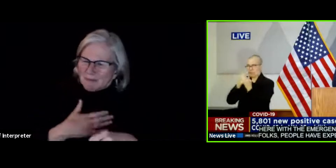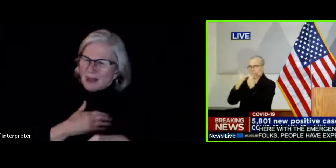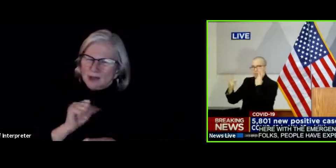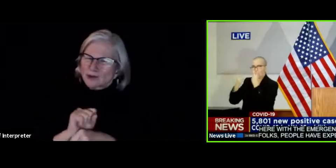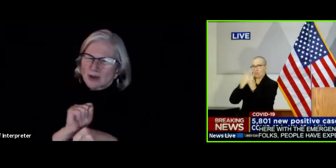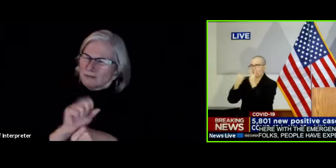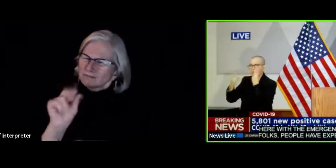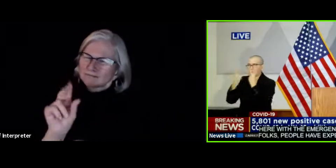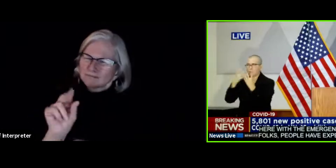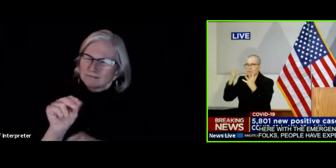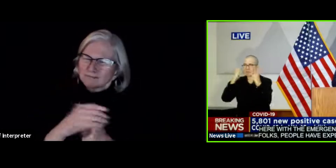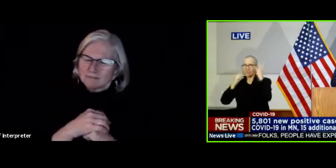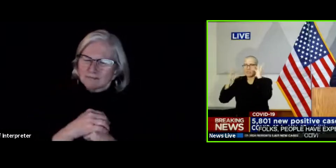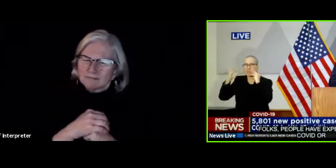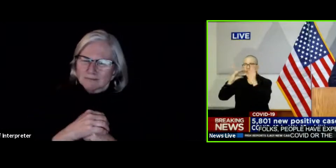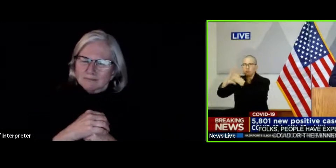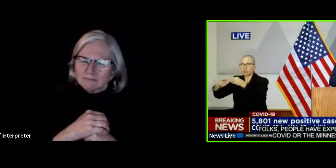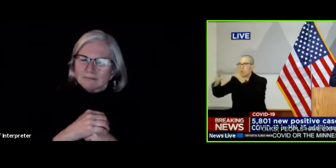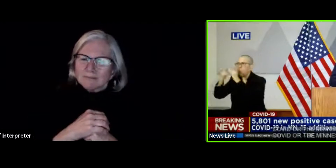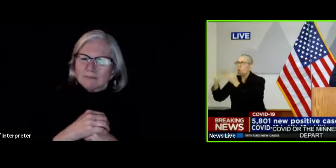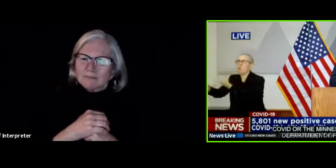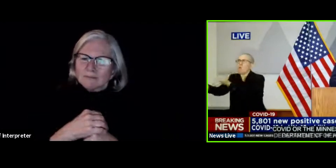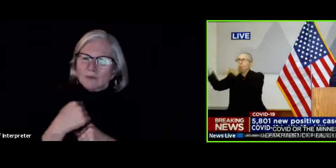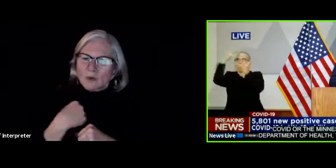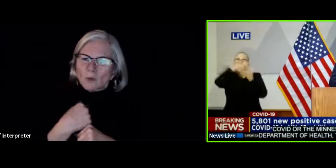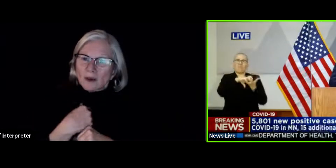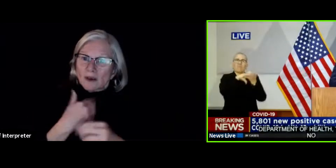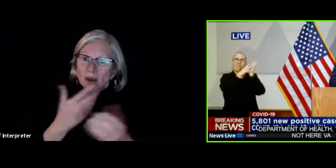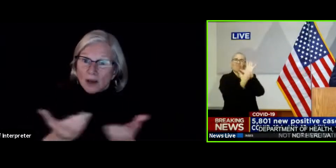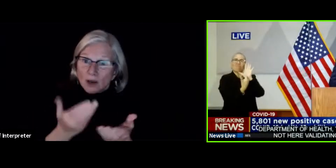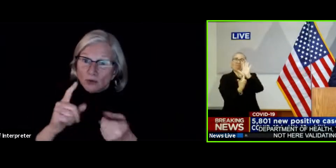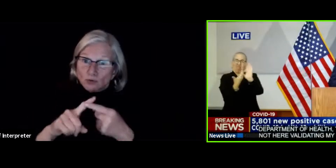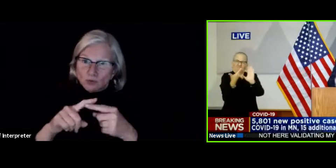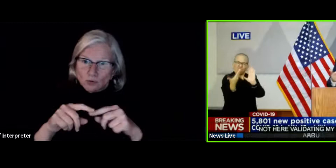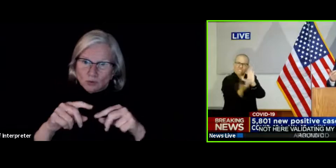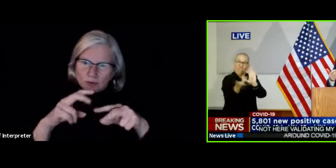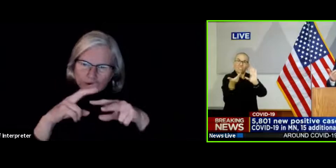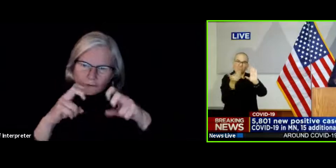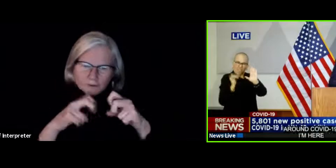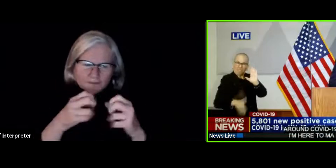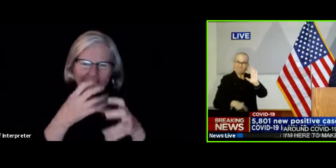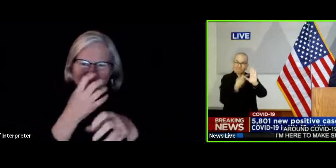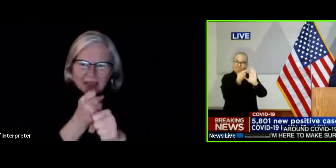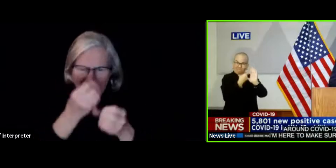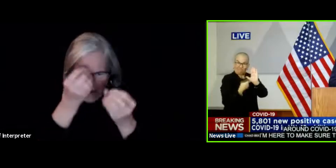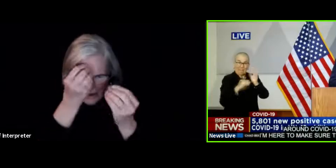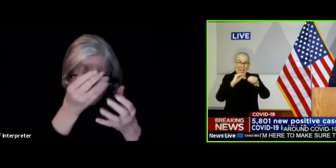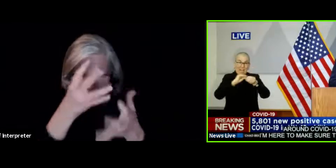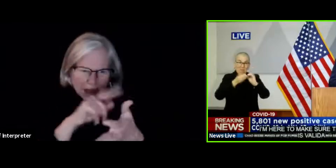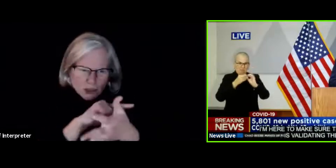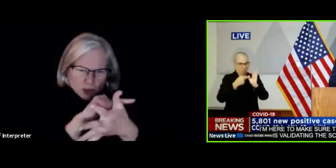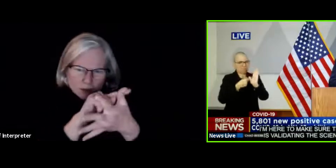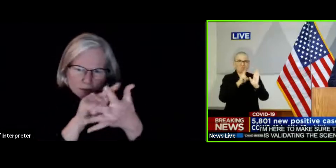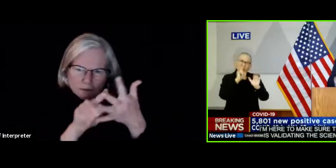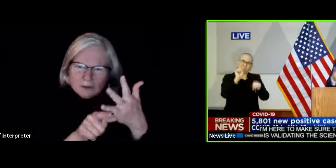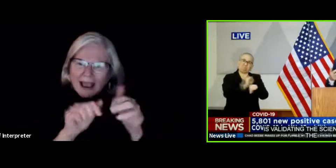ON LIVES TO VALIDATE THEIR POSITION AND THIS DATA OF BEING RECOGNIZED BY THIRDS PARTY, OF BEING GOOD